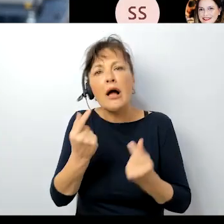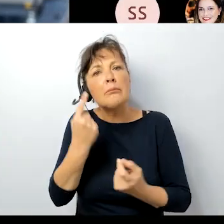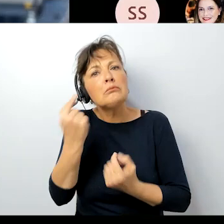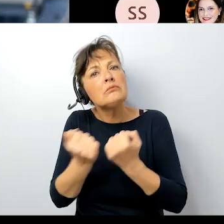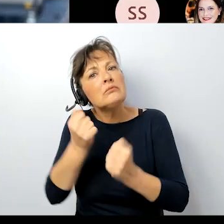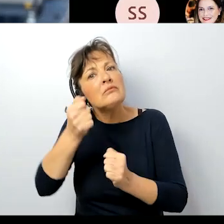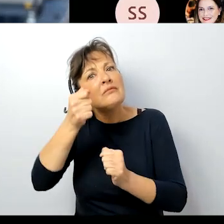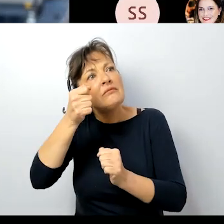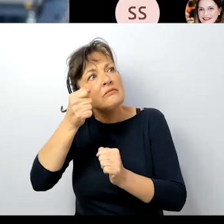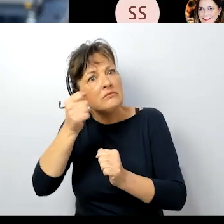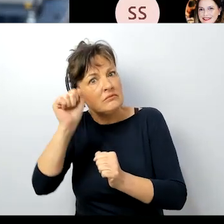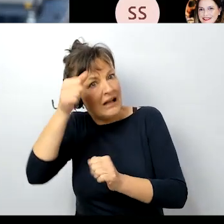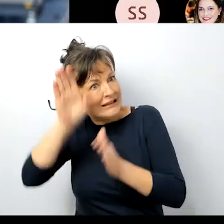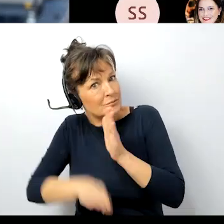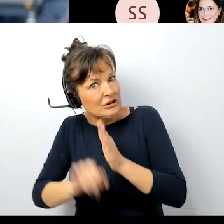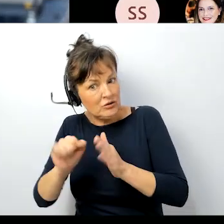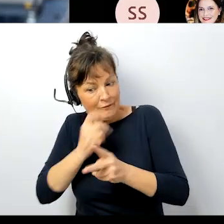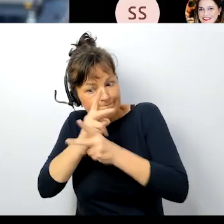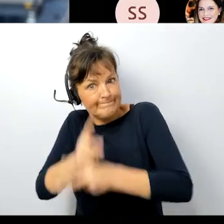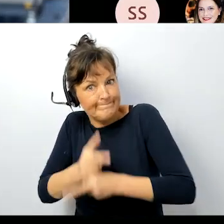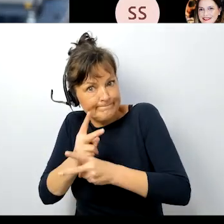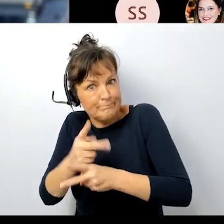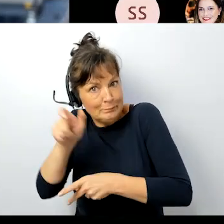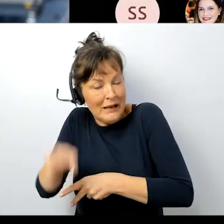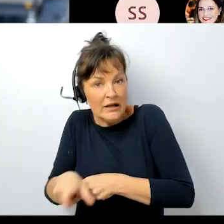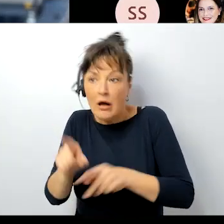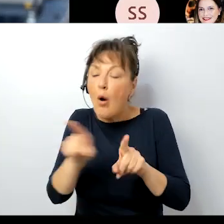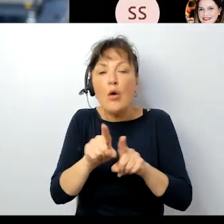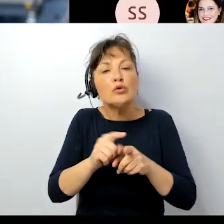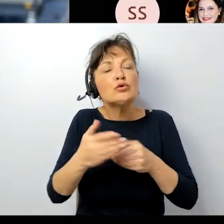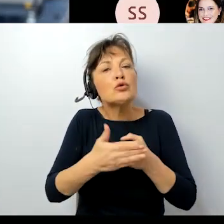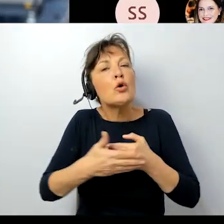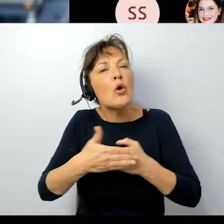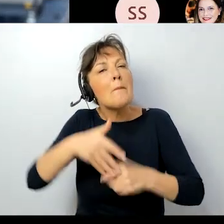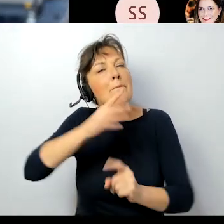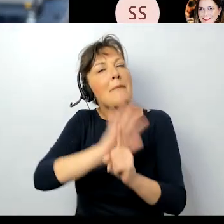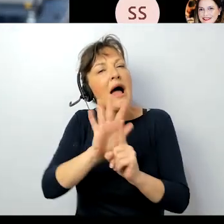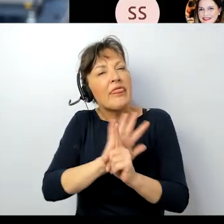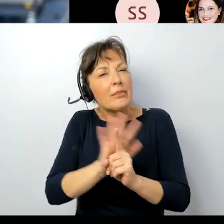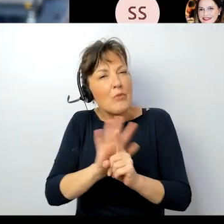including individuals with disabilities, those with experience of care and ethnic minorities.